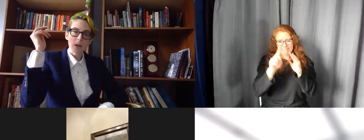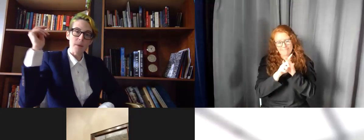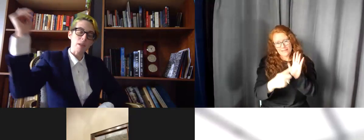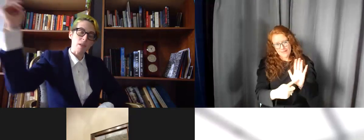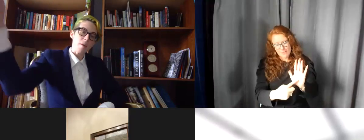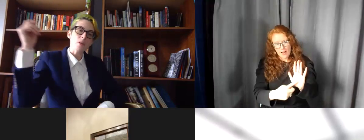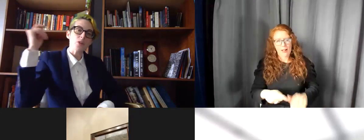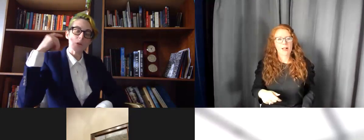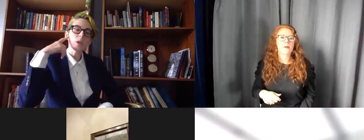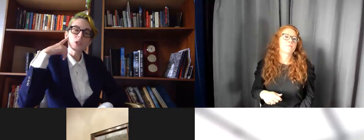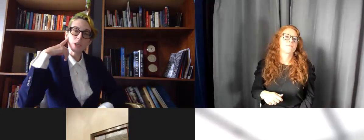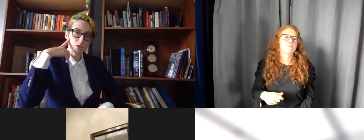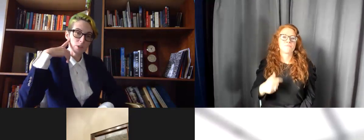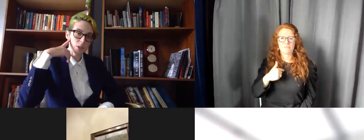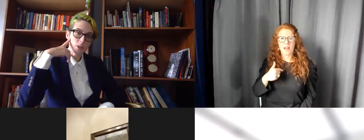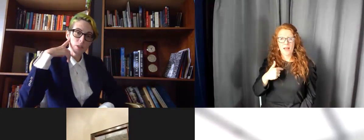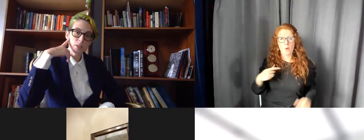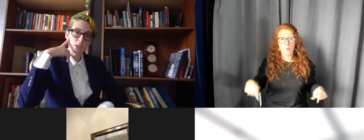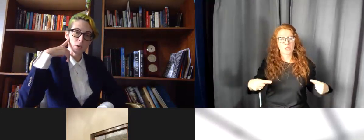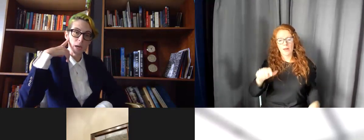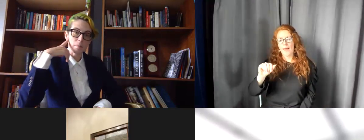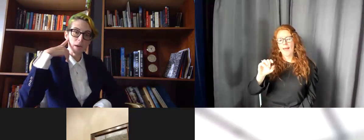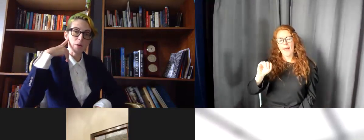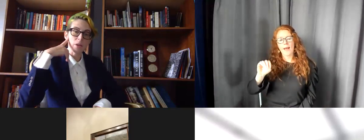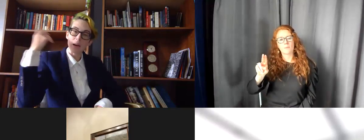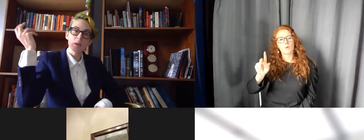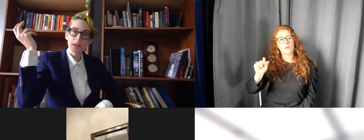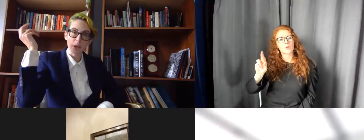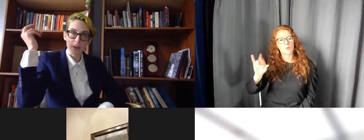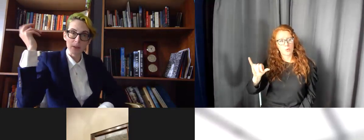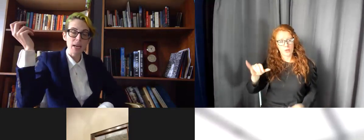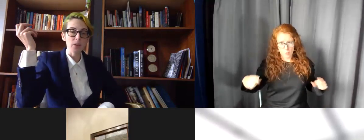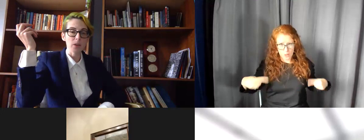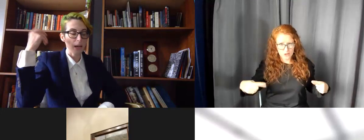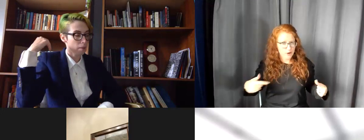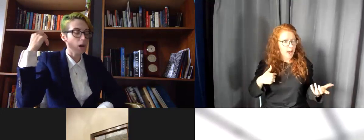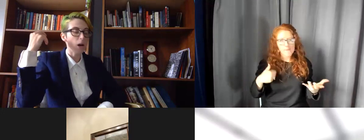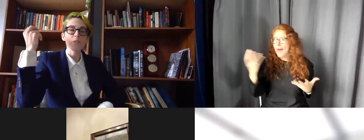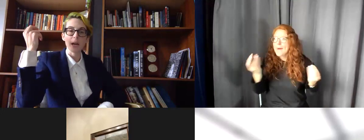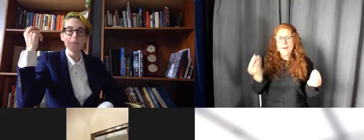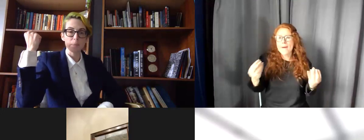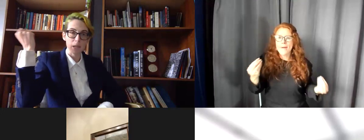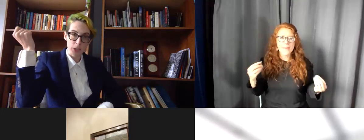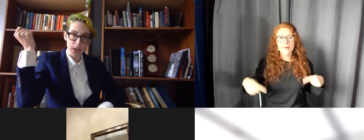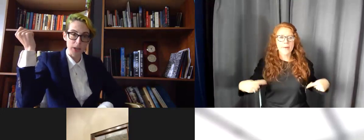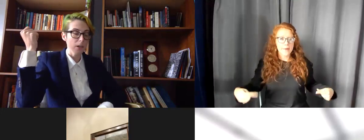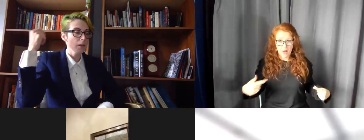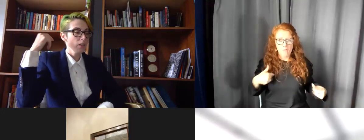Farrah Garland: i'm an ambulatory wheelchair. User so when i'm out and about kicking around town, I am oftentimes in my chair.